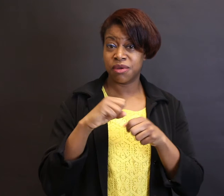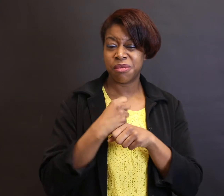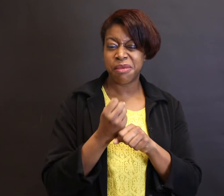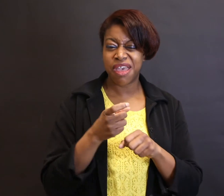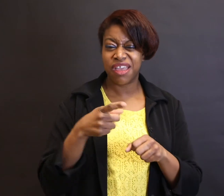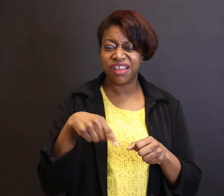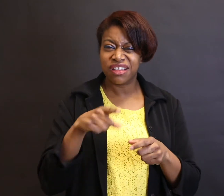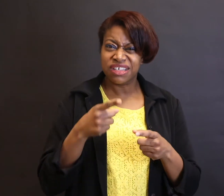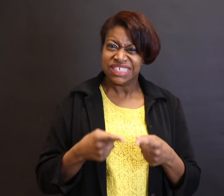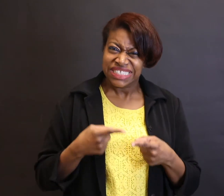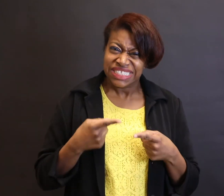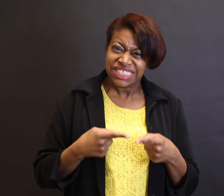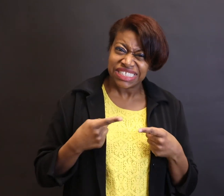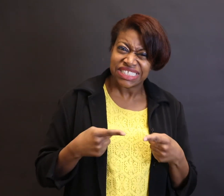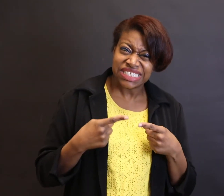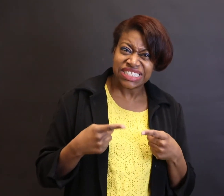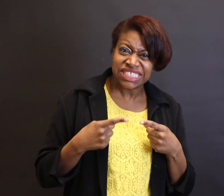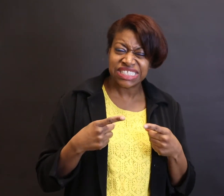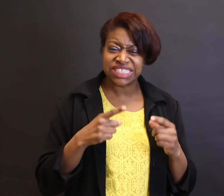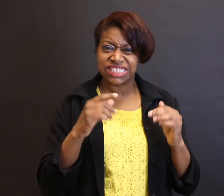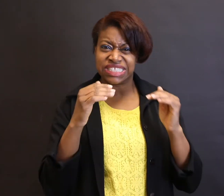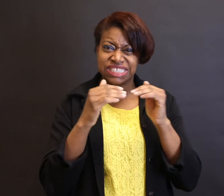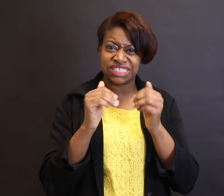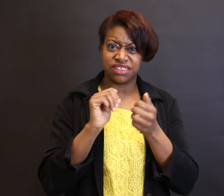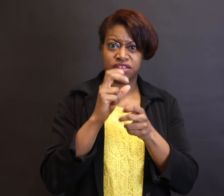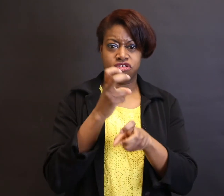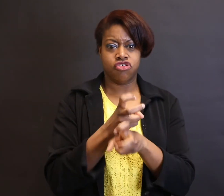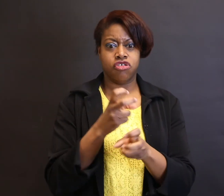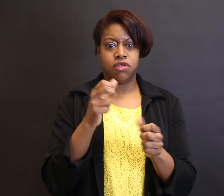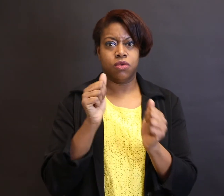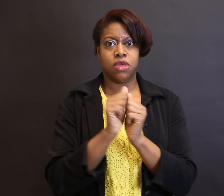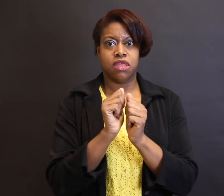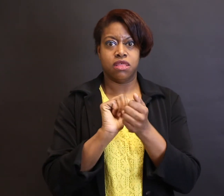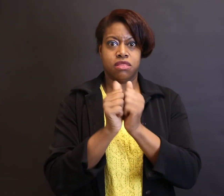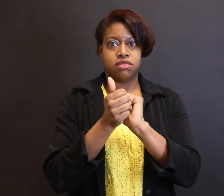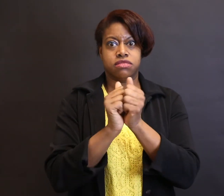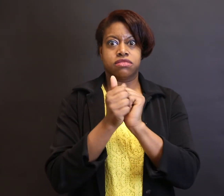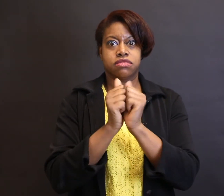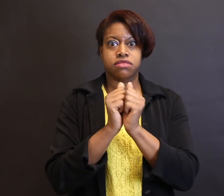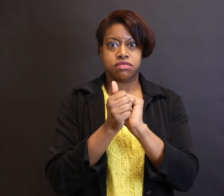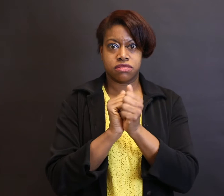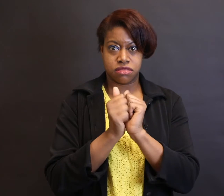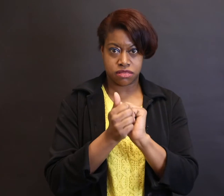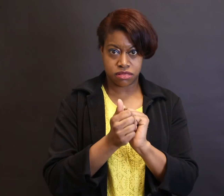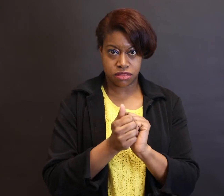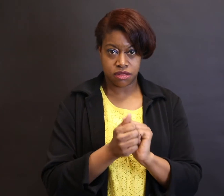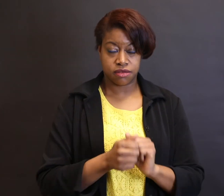makes them unable to demonstrate their skills and abilities in the standard competitive selection process,